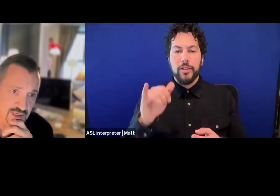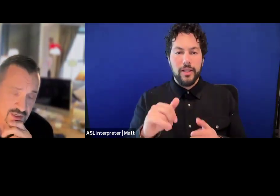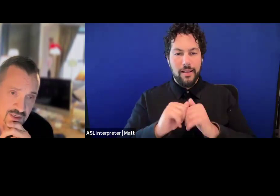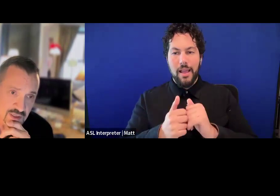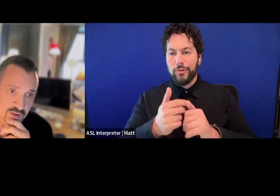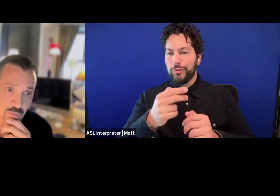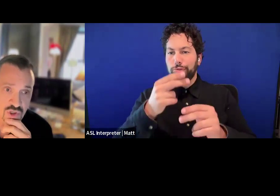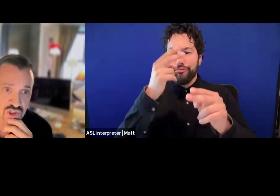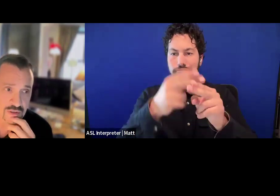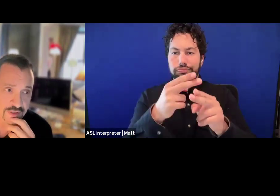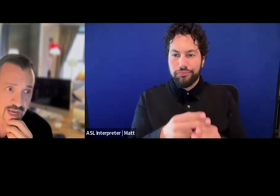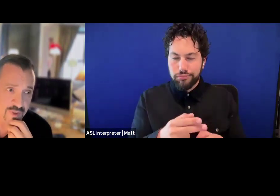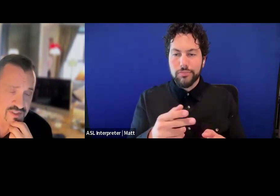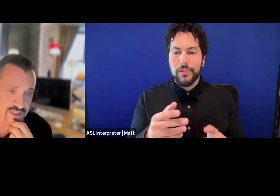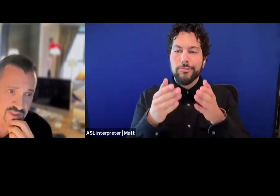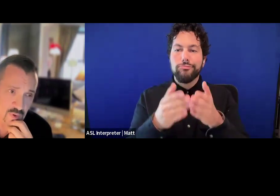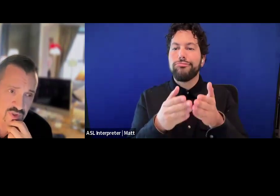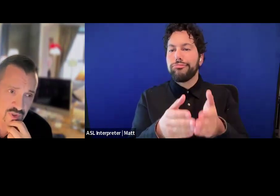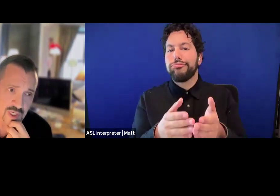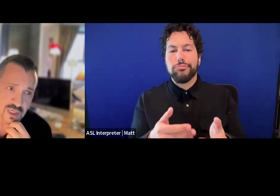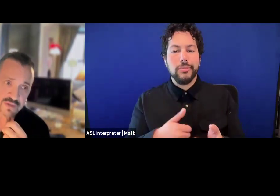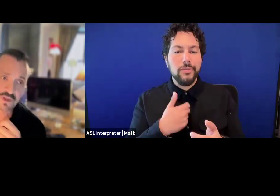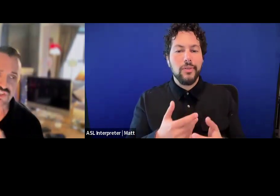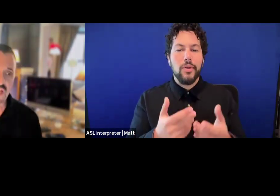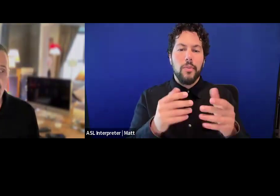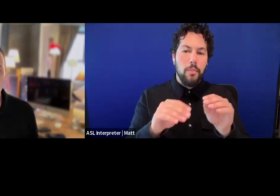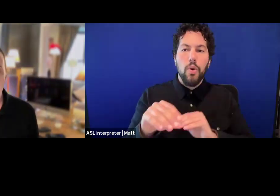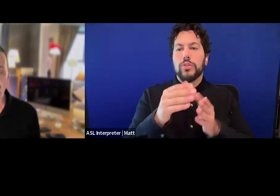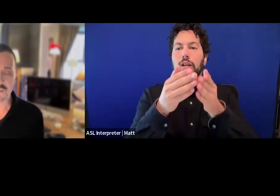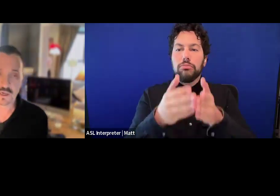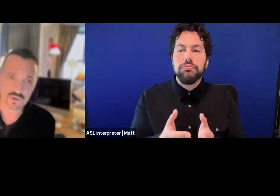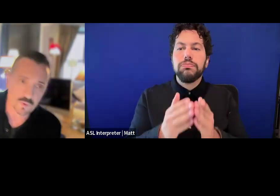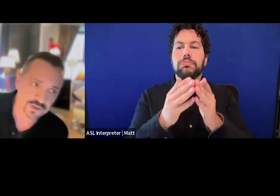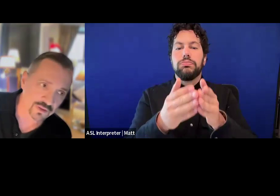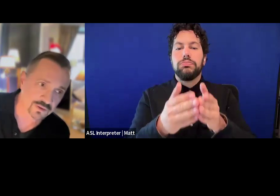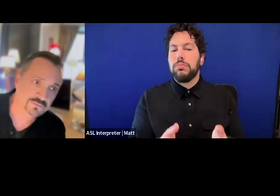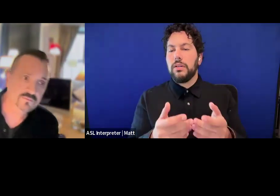The motion, the dampness, the exposure, that shape how bodies encountered one another.